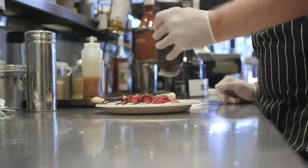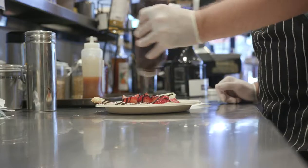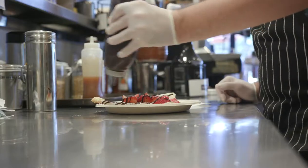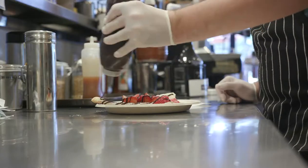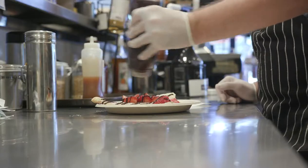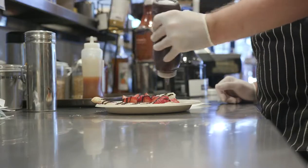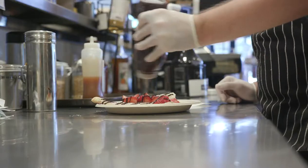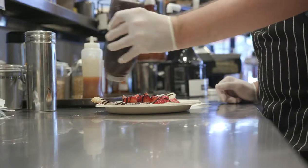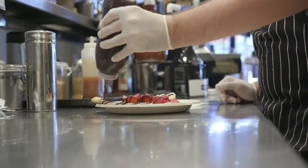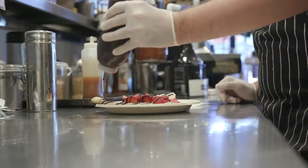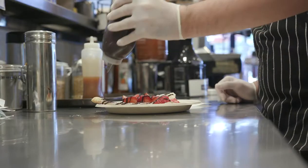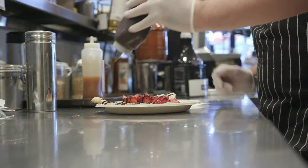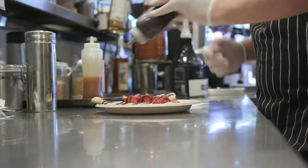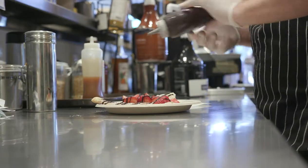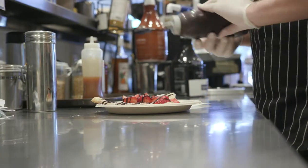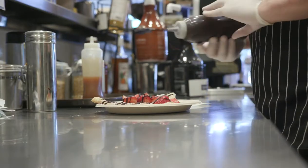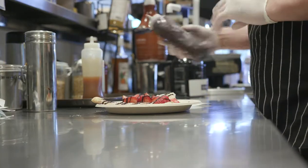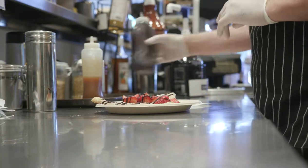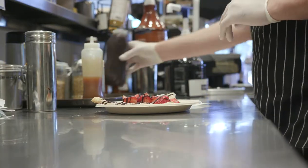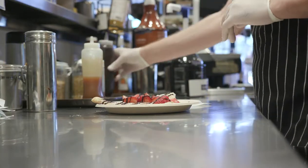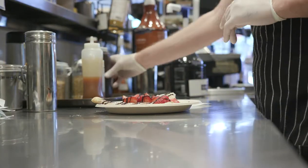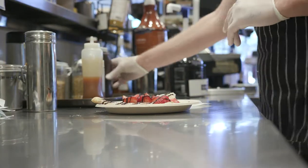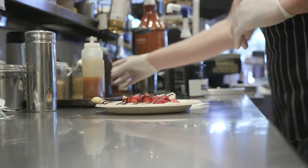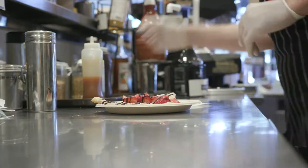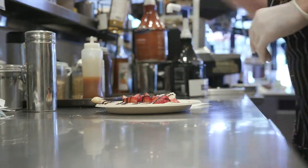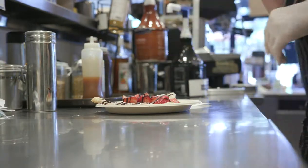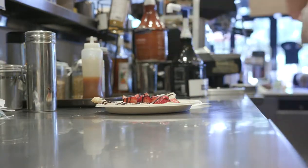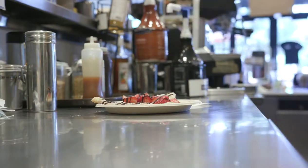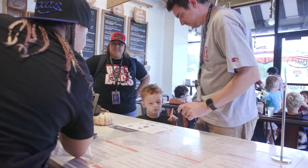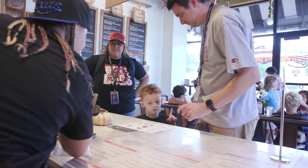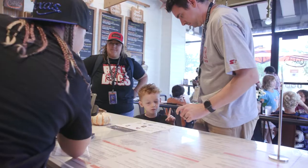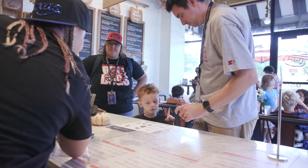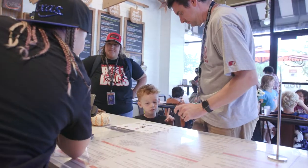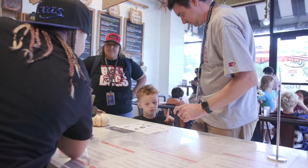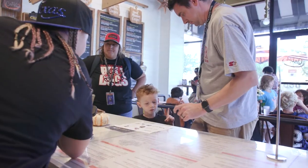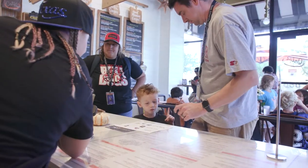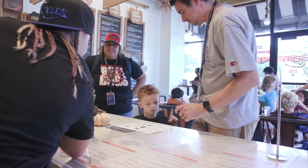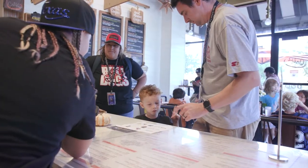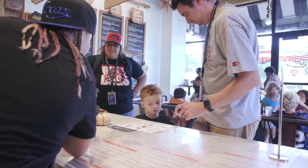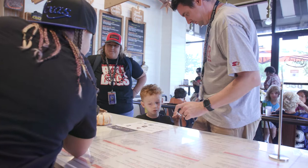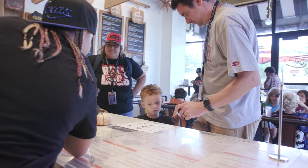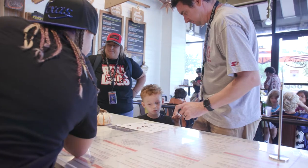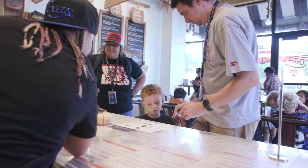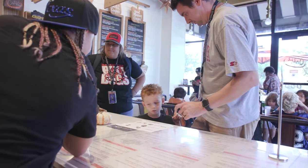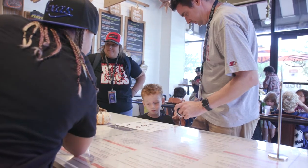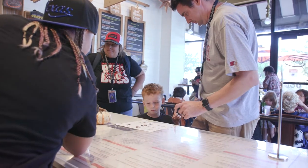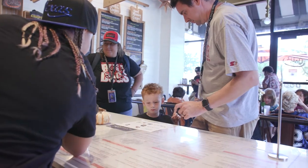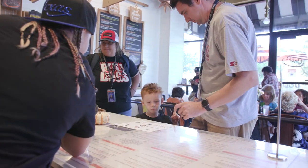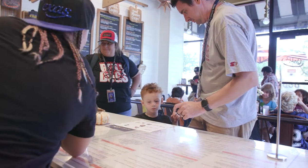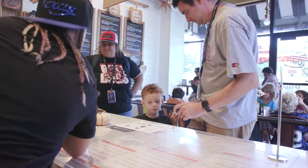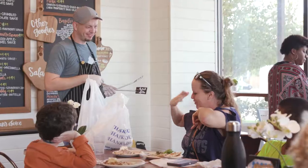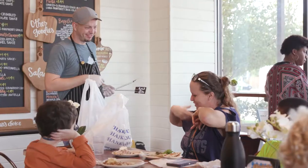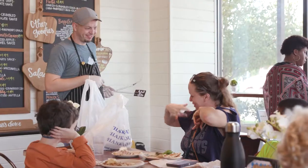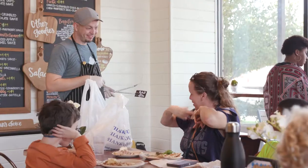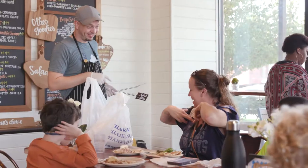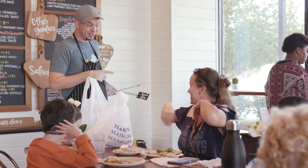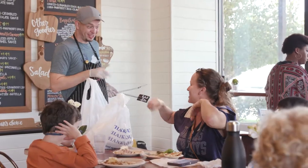The eatery's success is due in part to the delicious crepes. But the quality customer service plays a big role too.